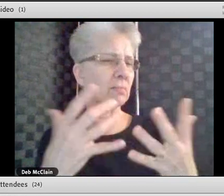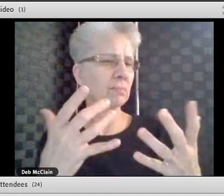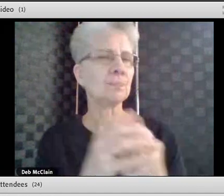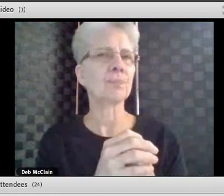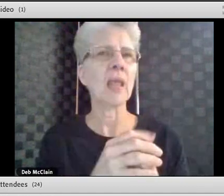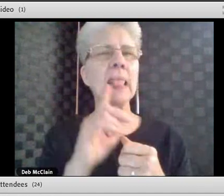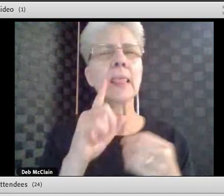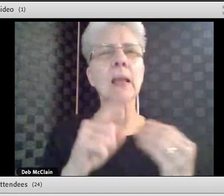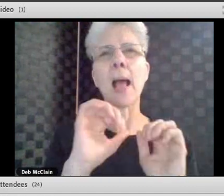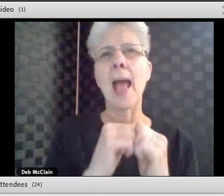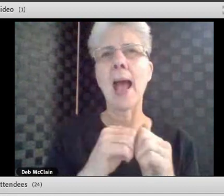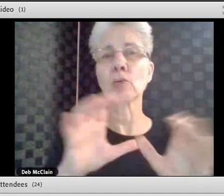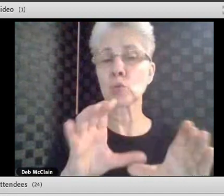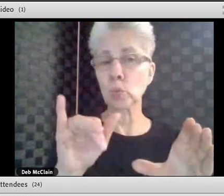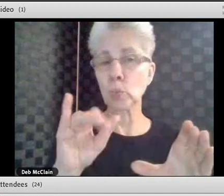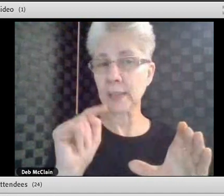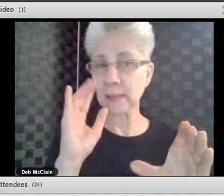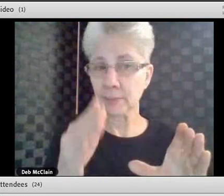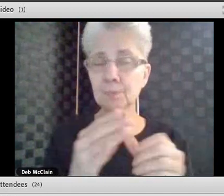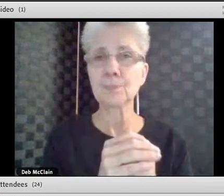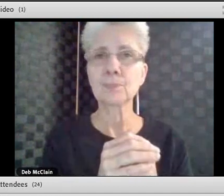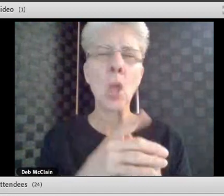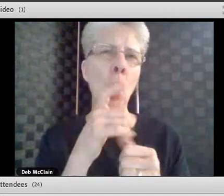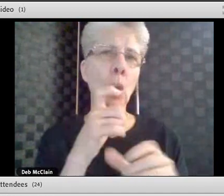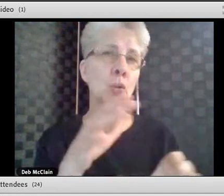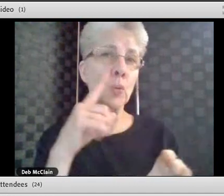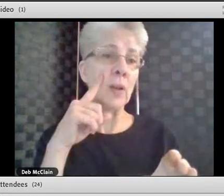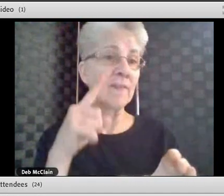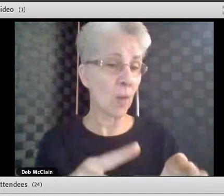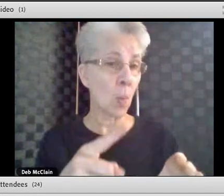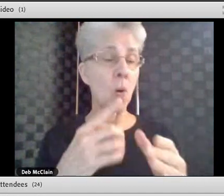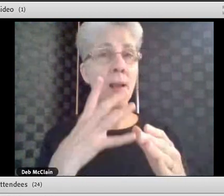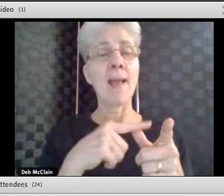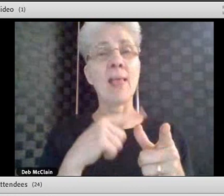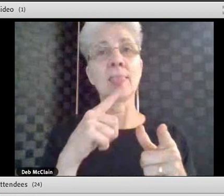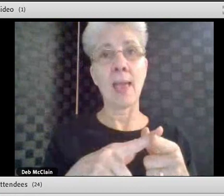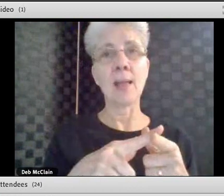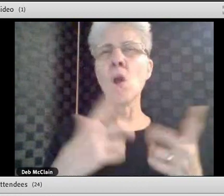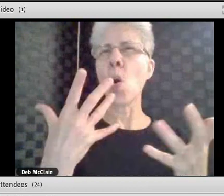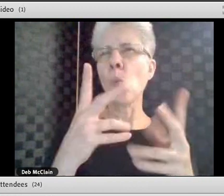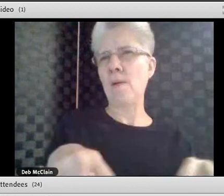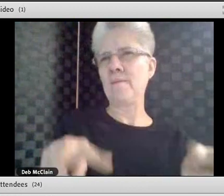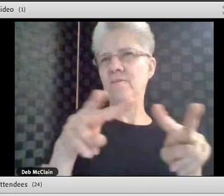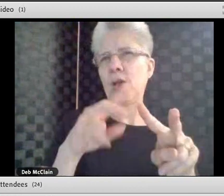but why do you want to do this? Think about how you're going to do it. Who are we doing it for,